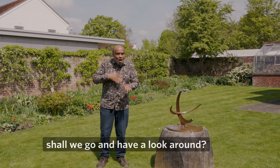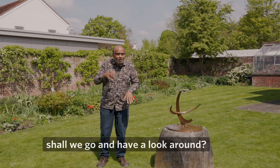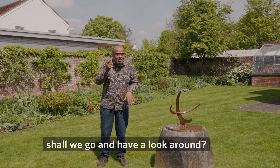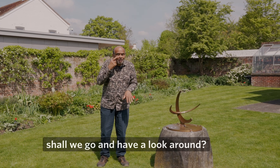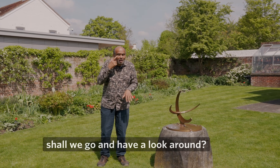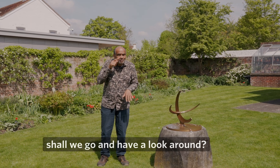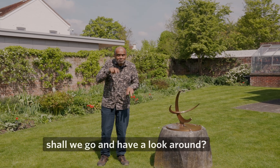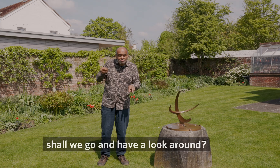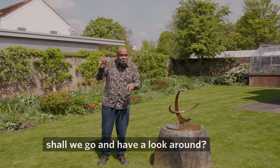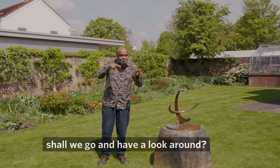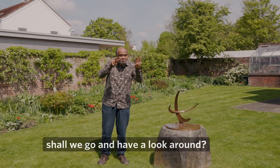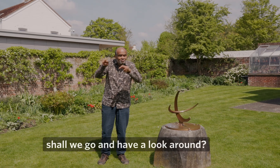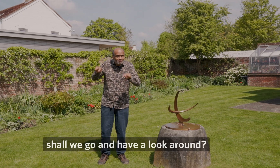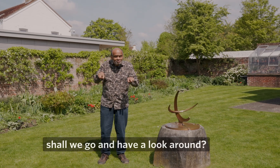shall we go and have a look around?